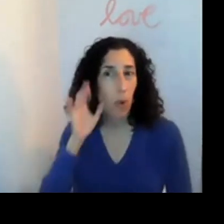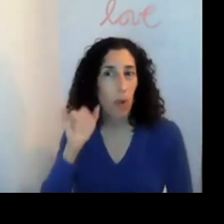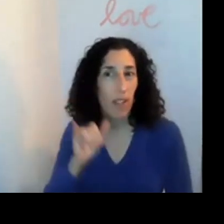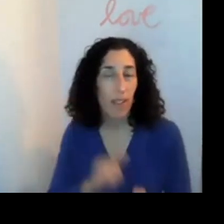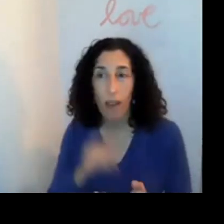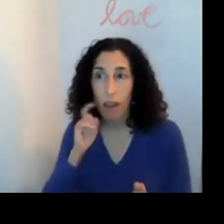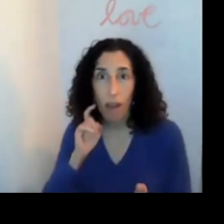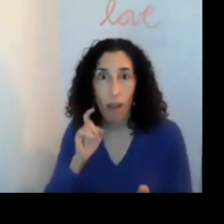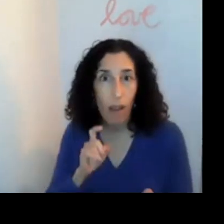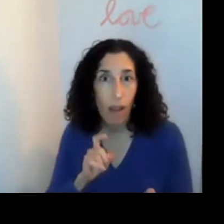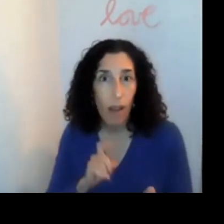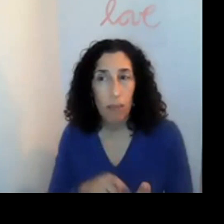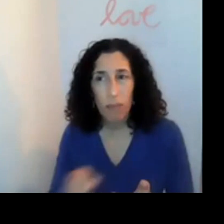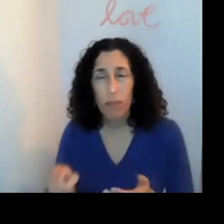Yea! When me and Shannon heard that we were just beyond, beyond excited. It was like